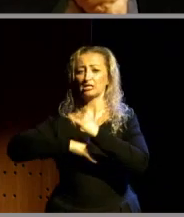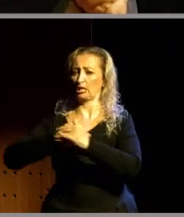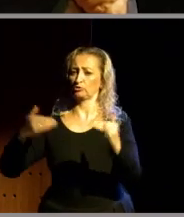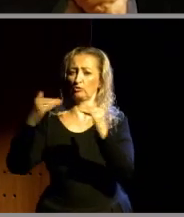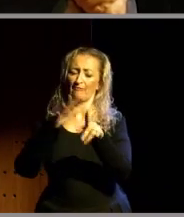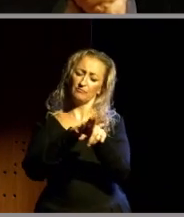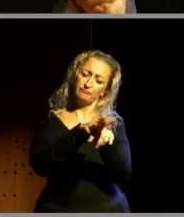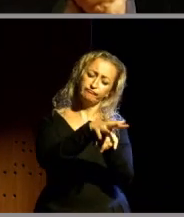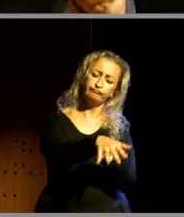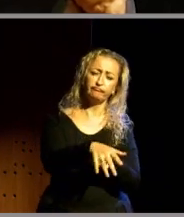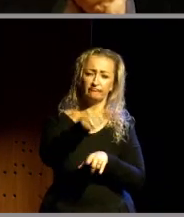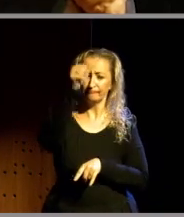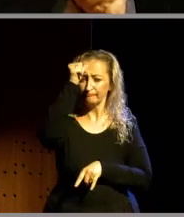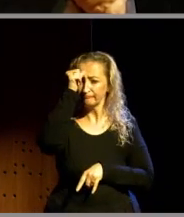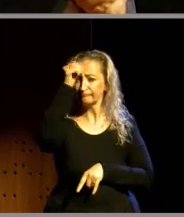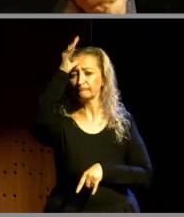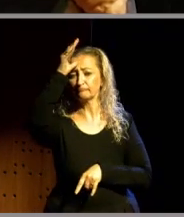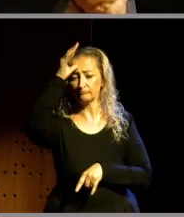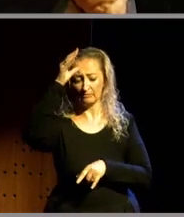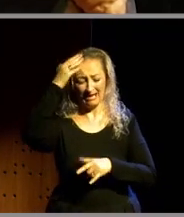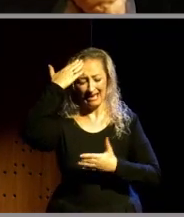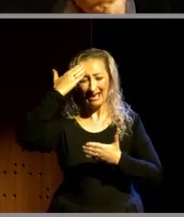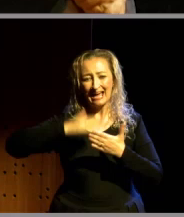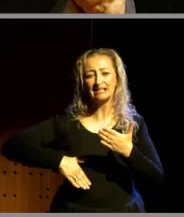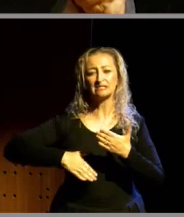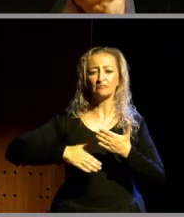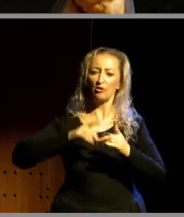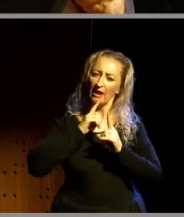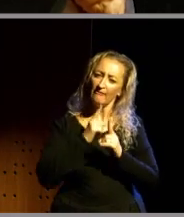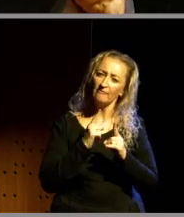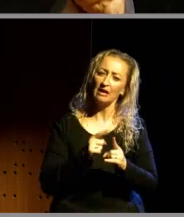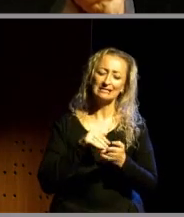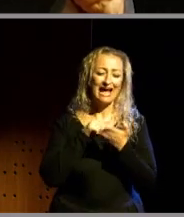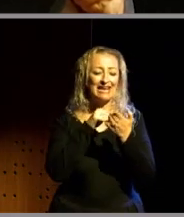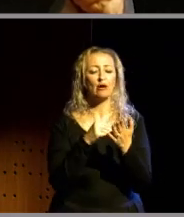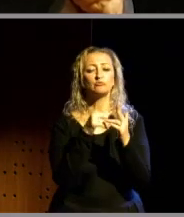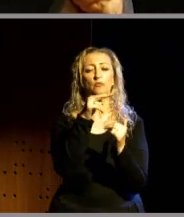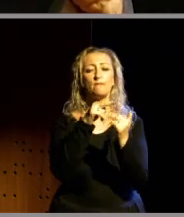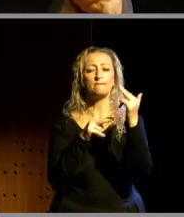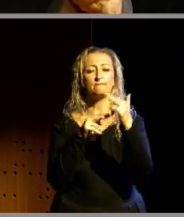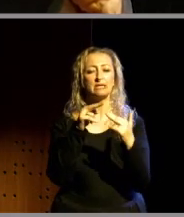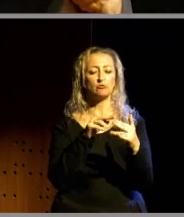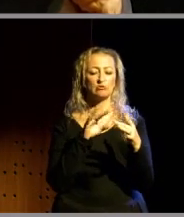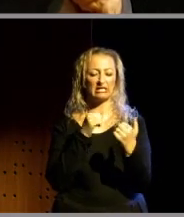They provide expert advice and help build strategic networks to ensure the cultural continuity